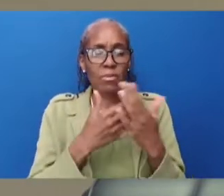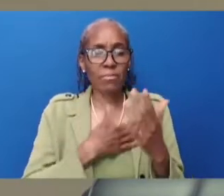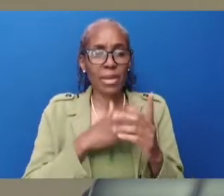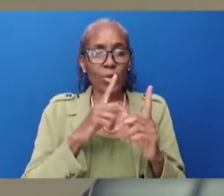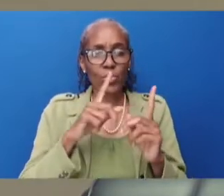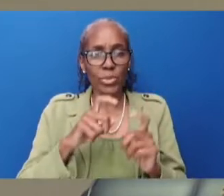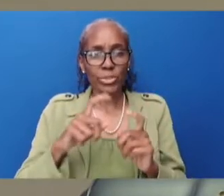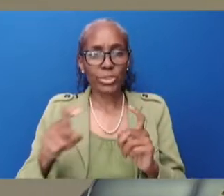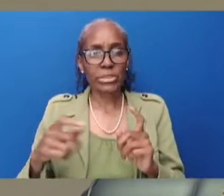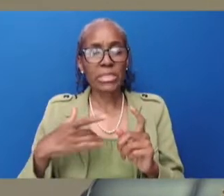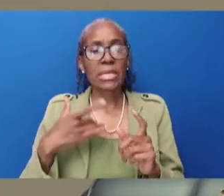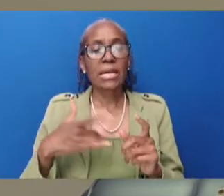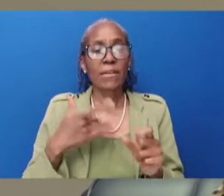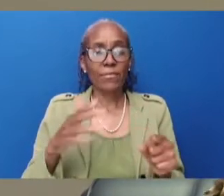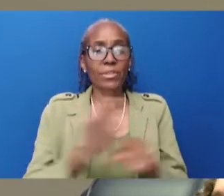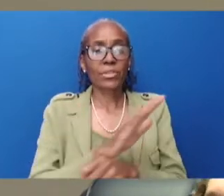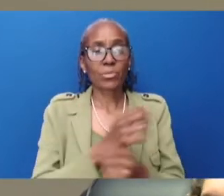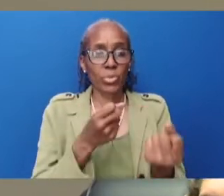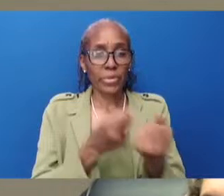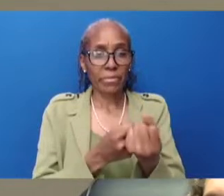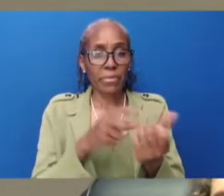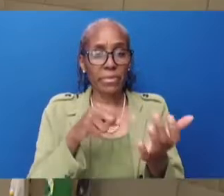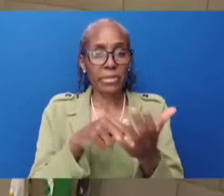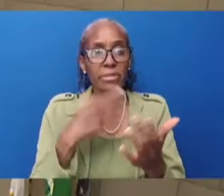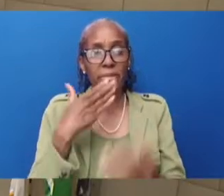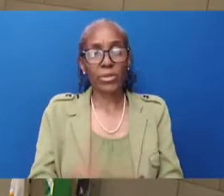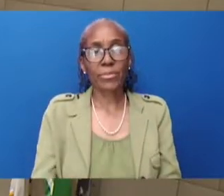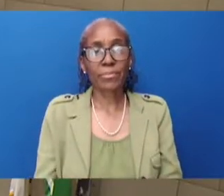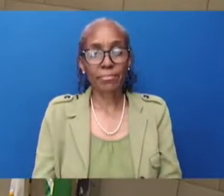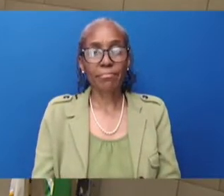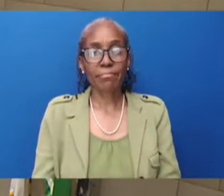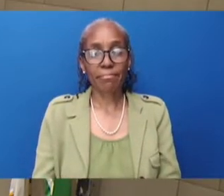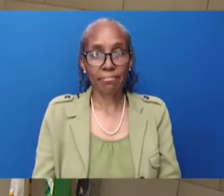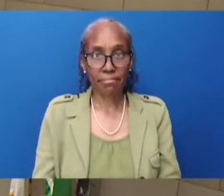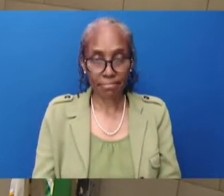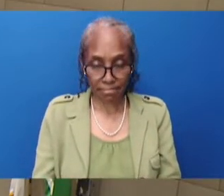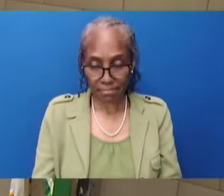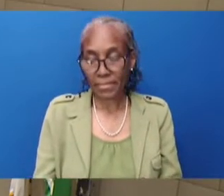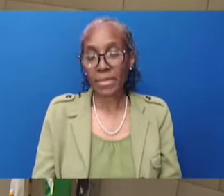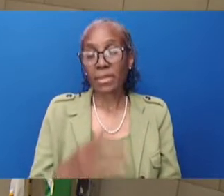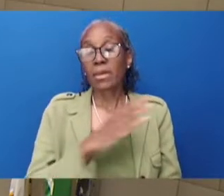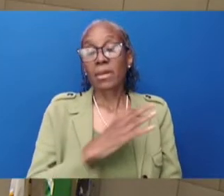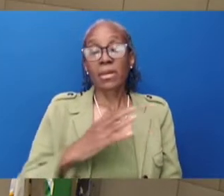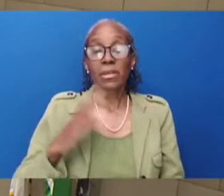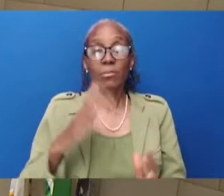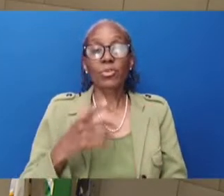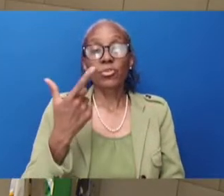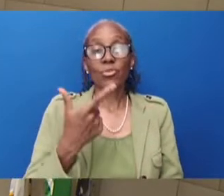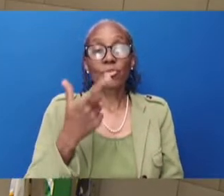NOT LONGER TO ASK ALL MY QUESTIONS.